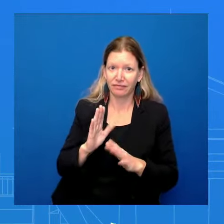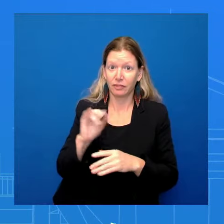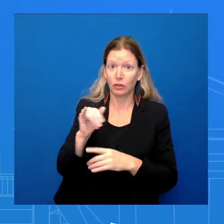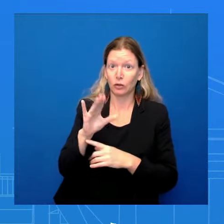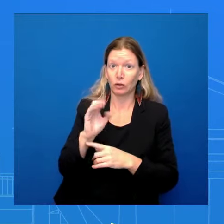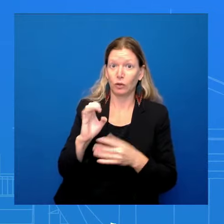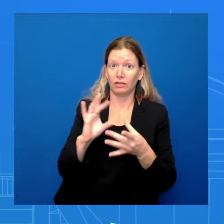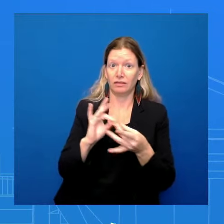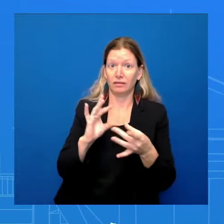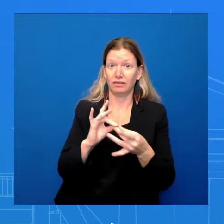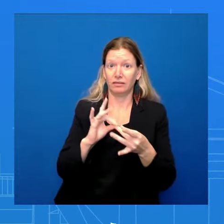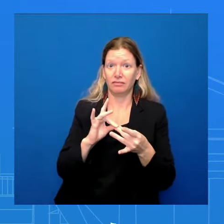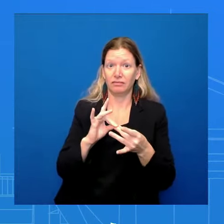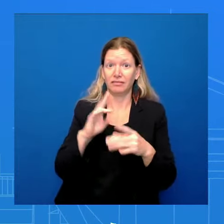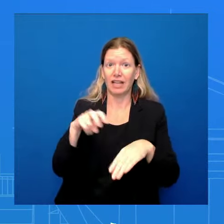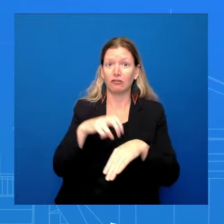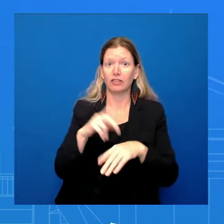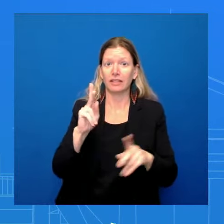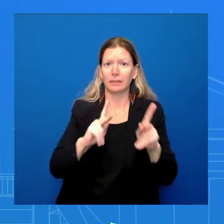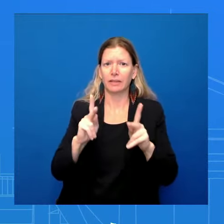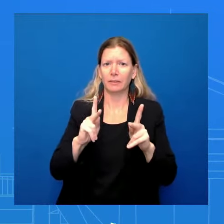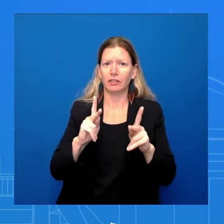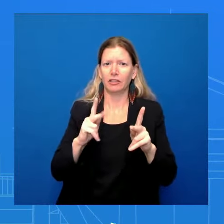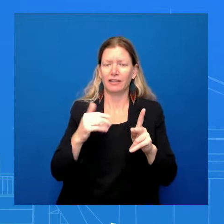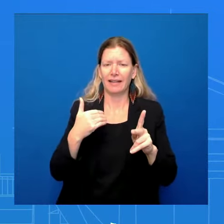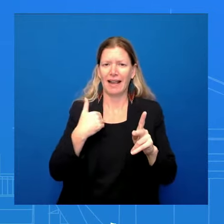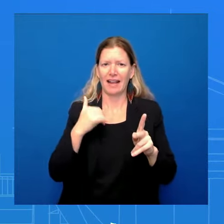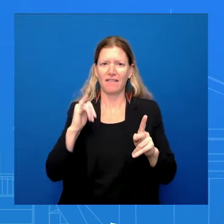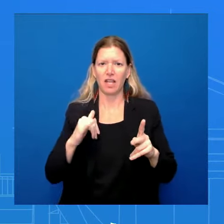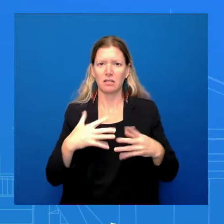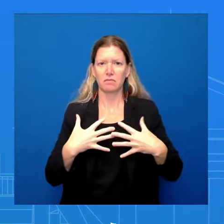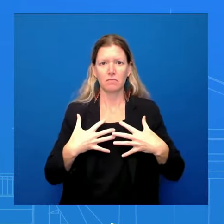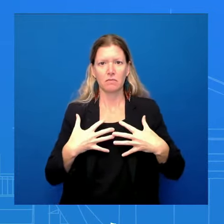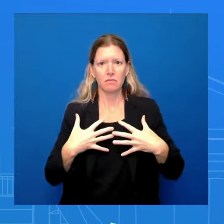that sustains them through temporary periods of joy. It's -- that's my existence.